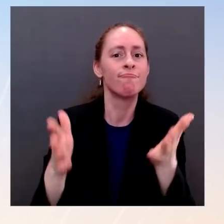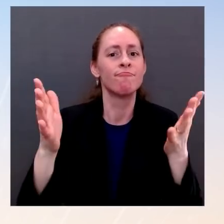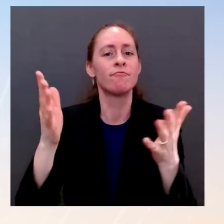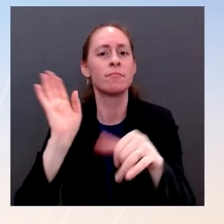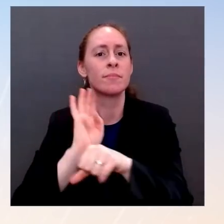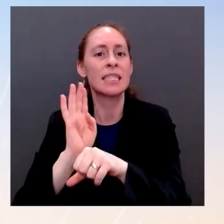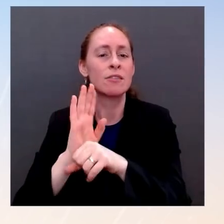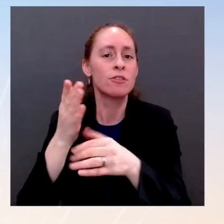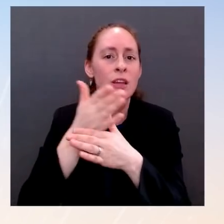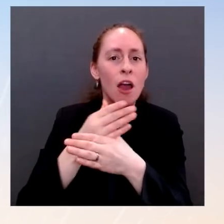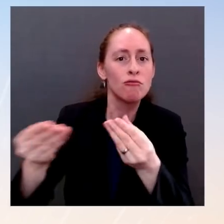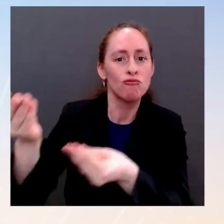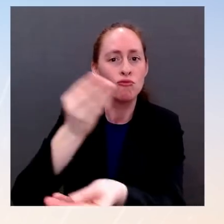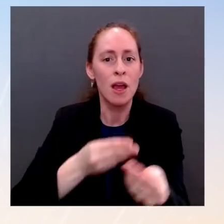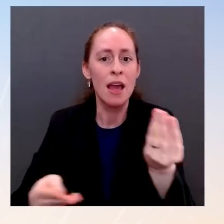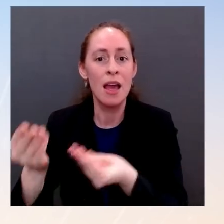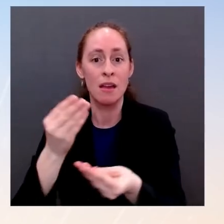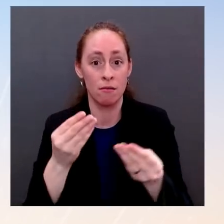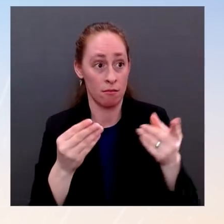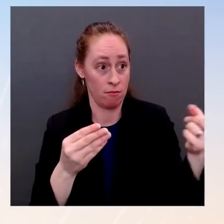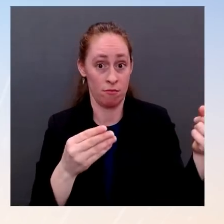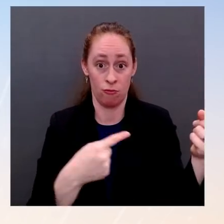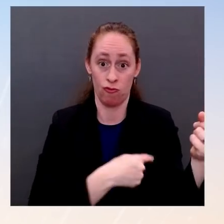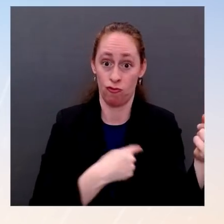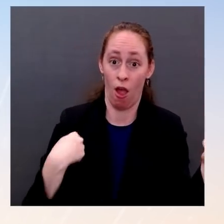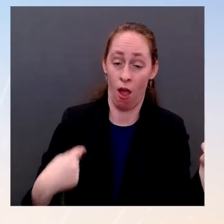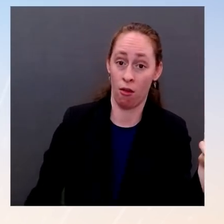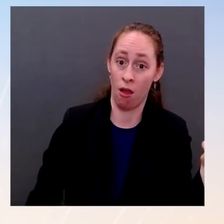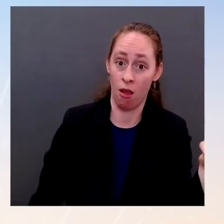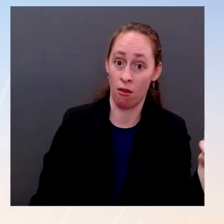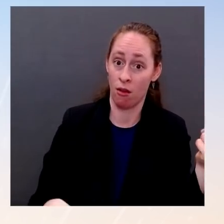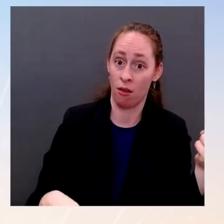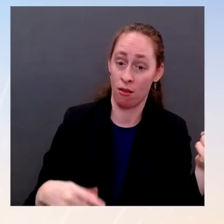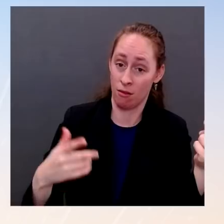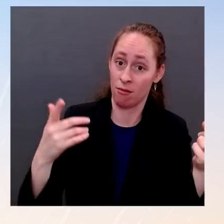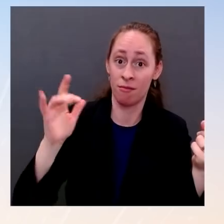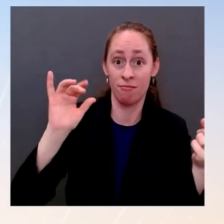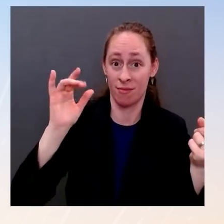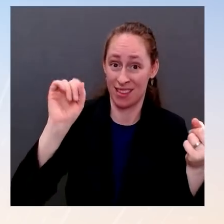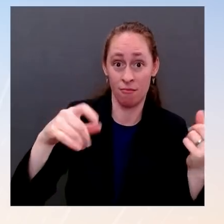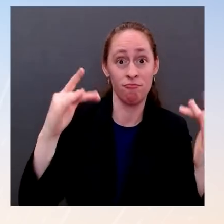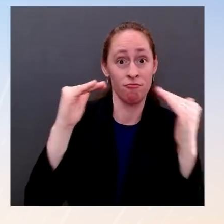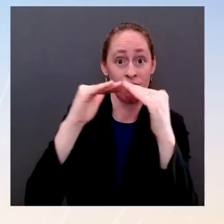Now, for China's part, if it decides to give tacit or explicit accommodation